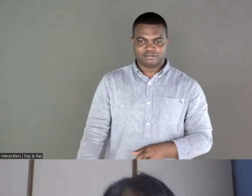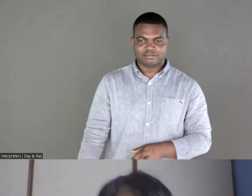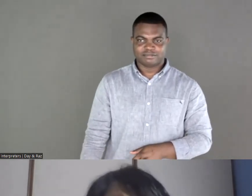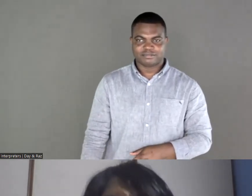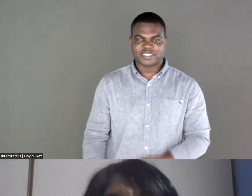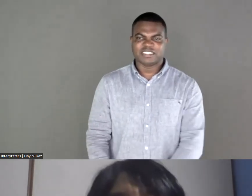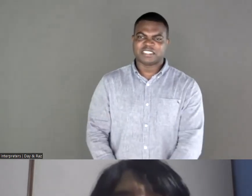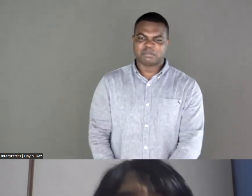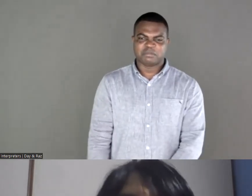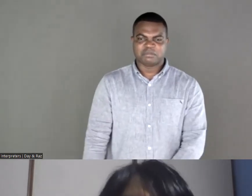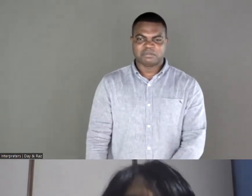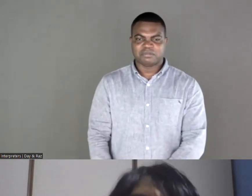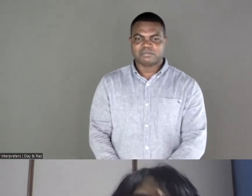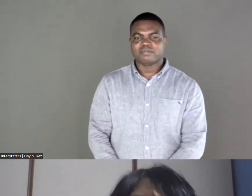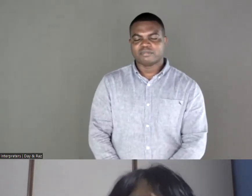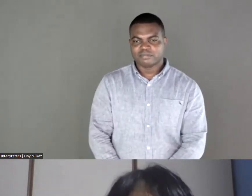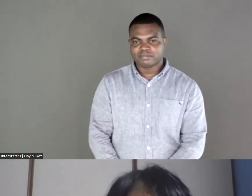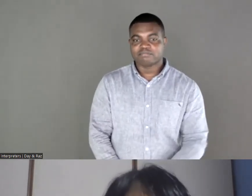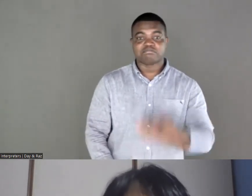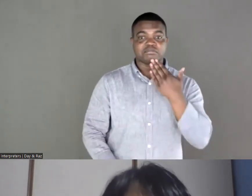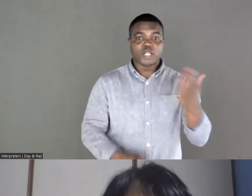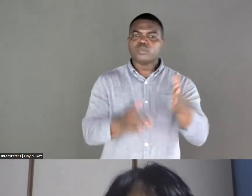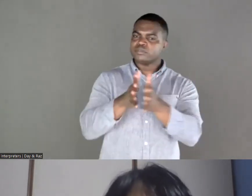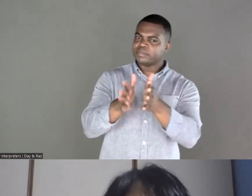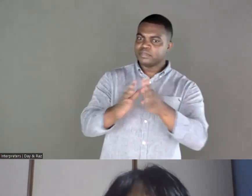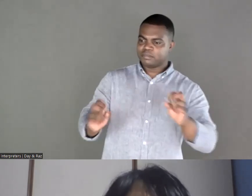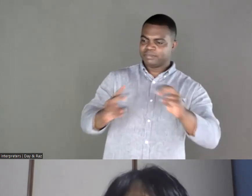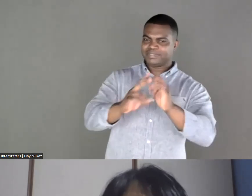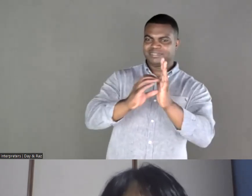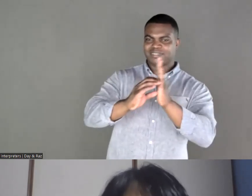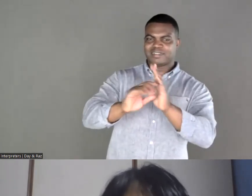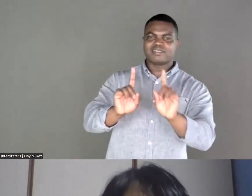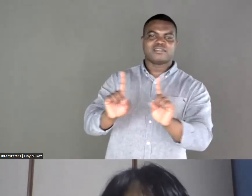And now we are going to move to the country examples, but before that,